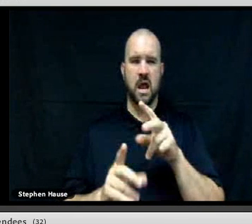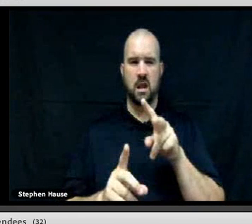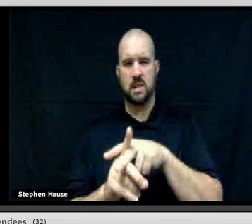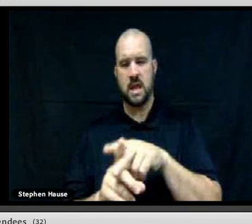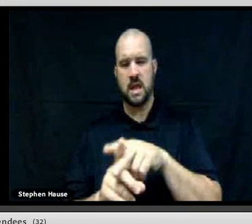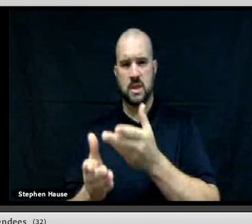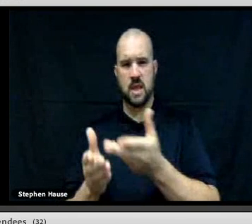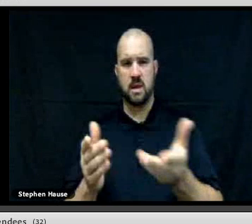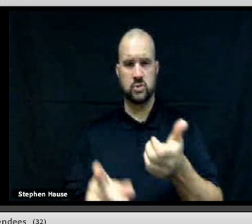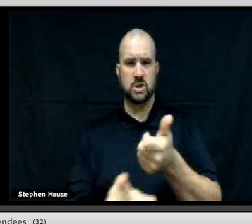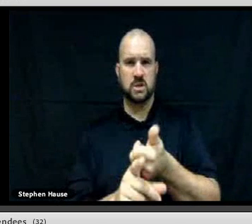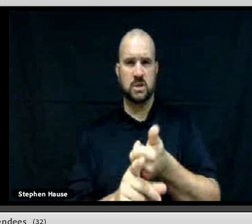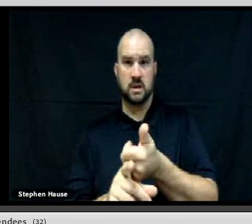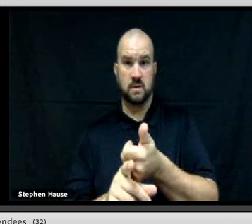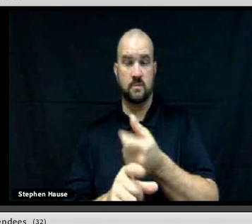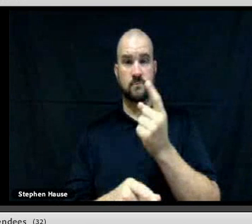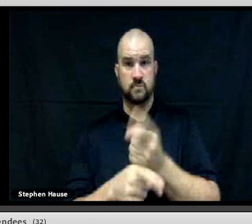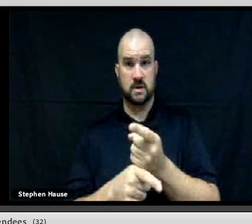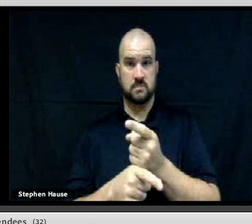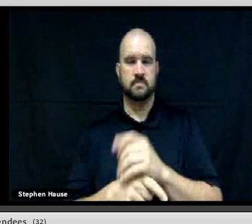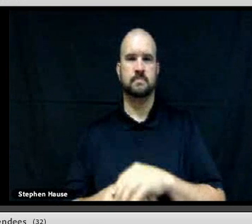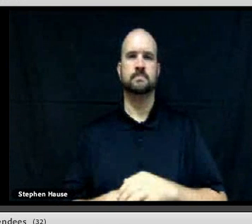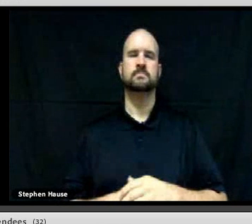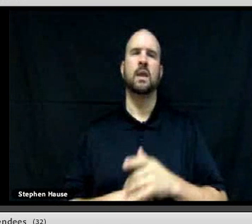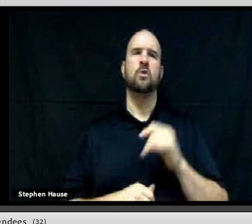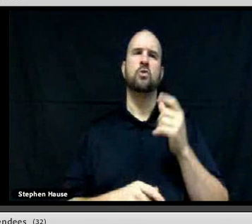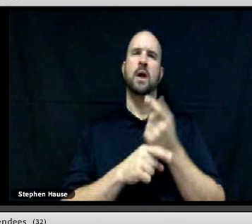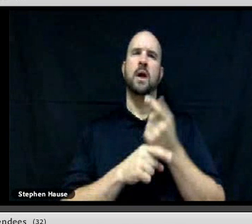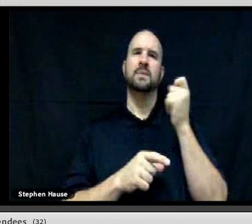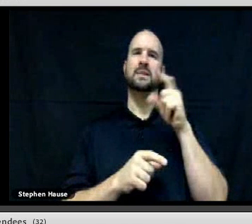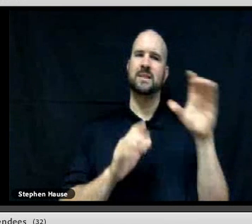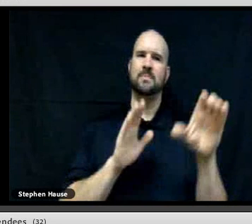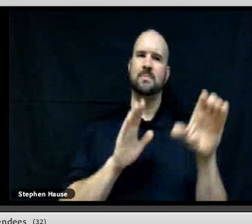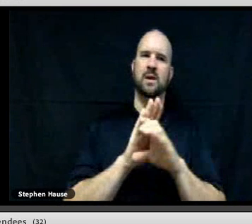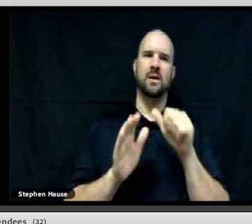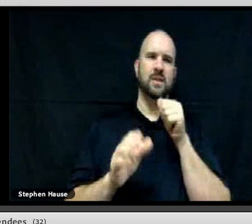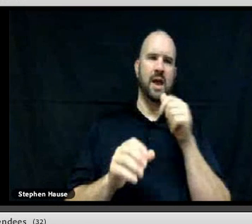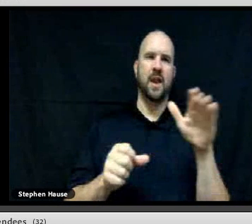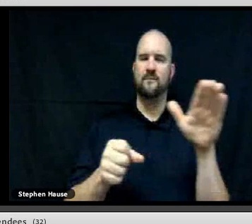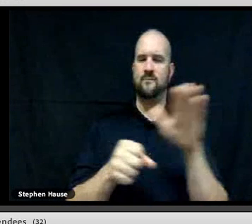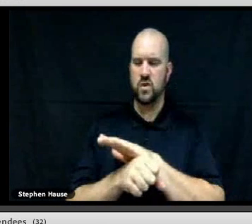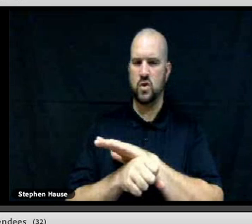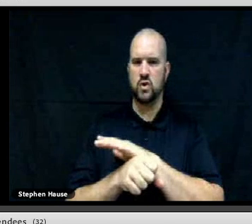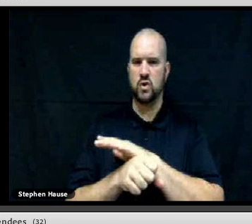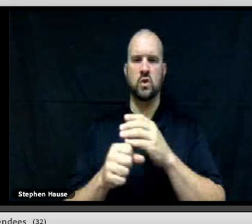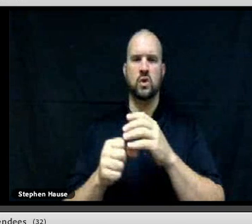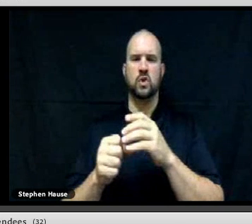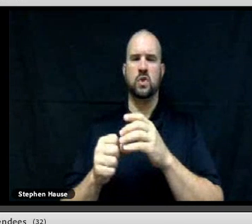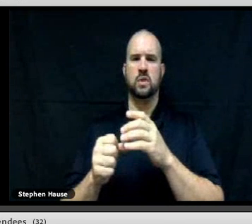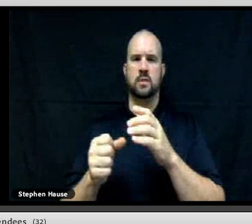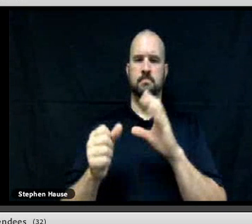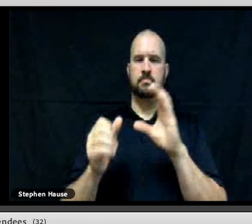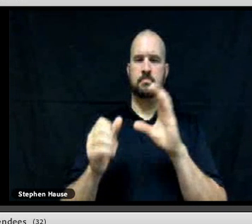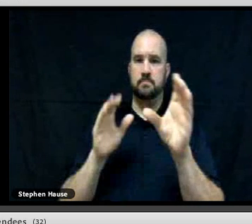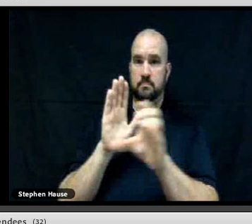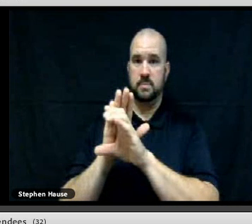and not a full-resolution object, um, it should be -- it would be a lot harder to use that in some --